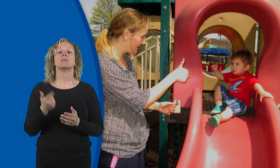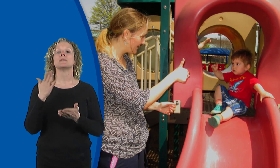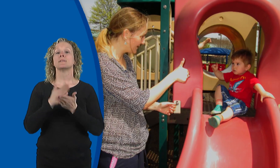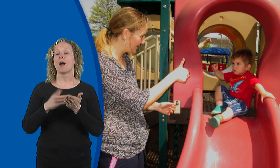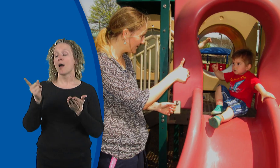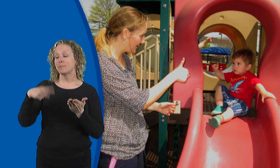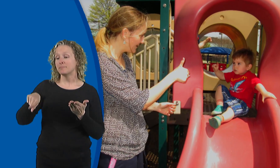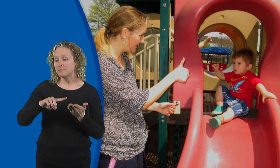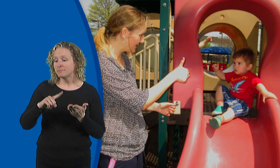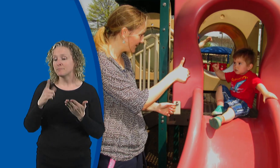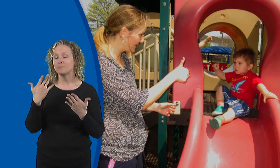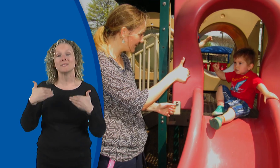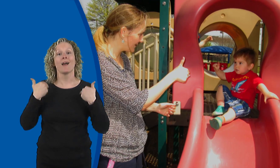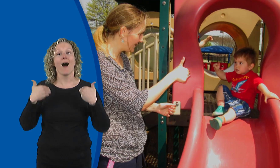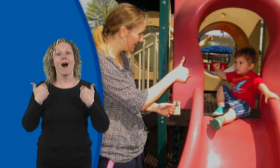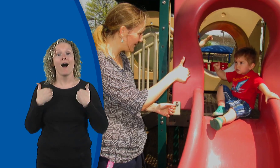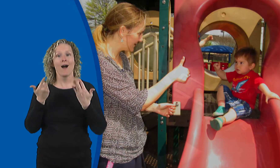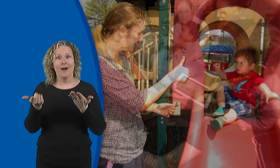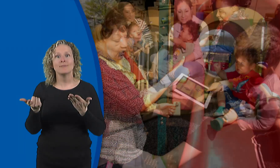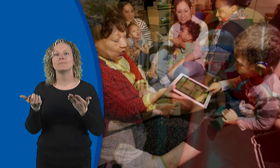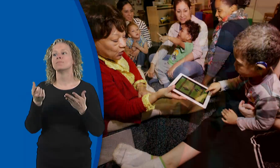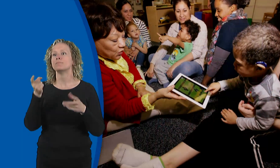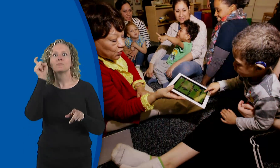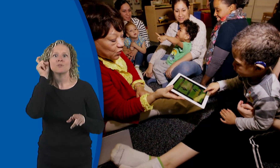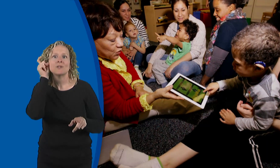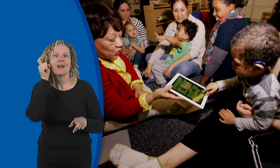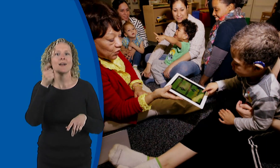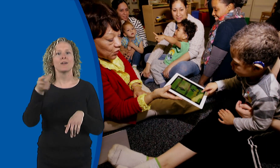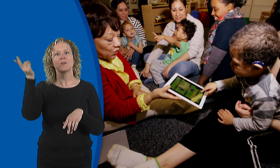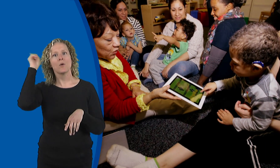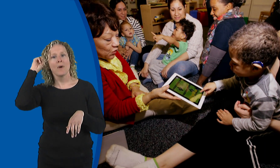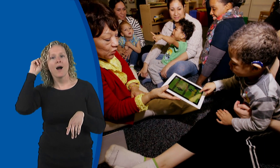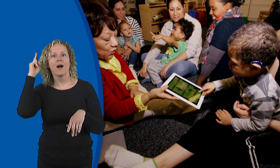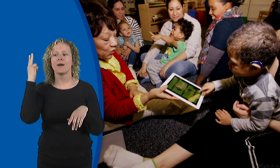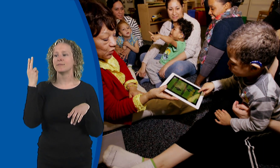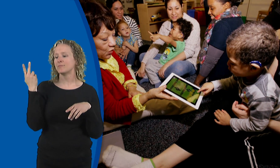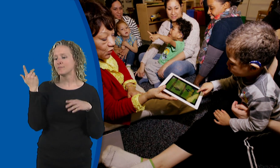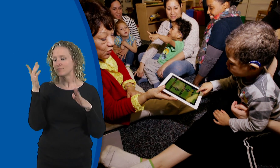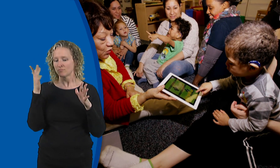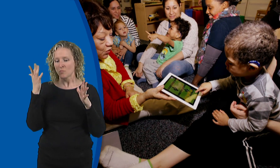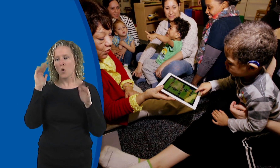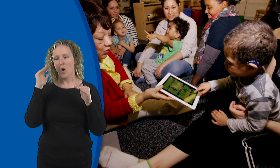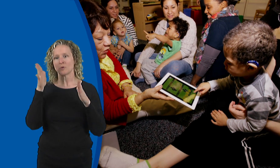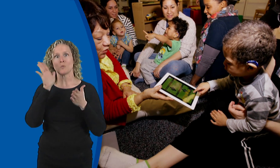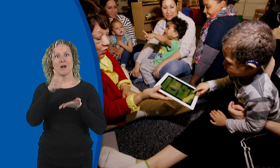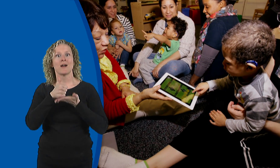These patterns may or may not become accessible as a child is fitted with hearing aids